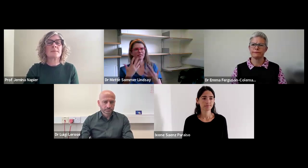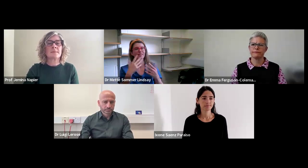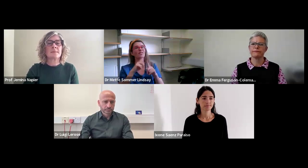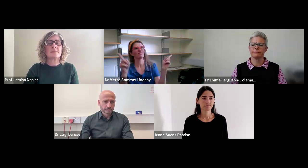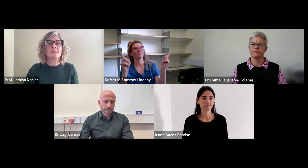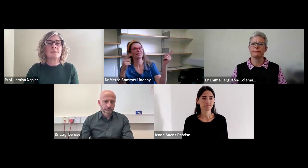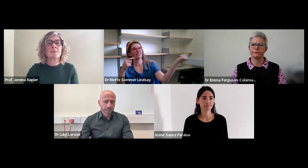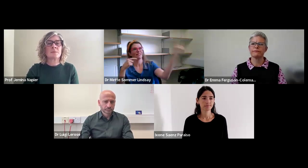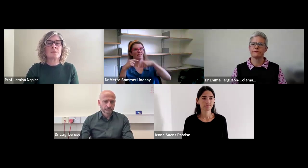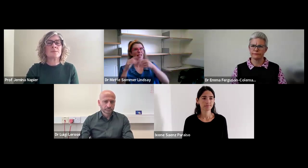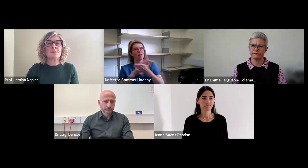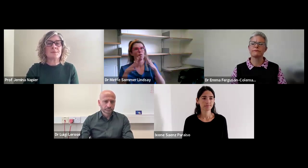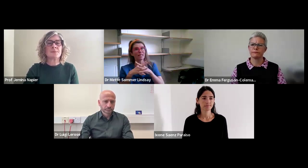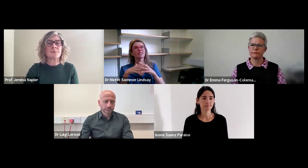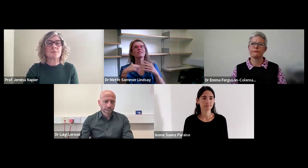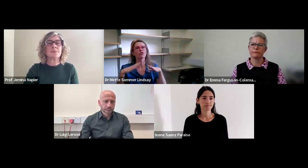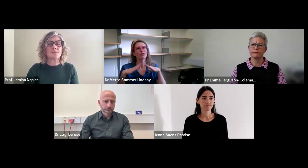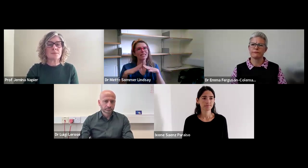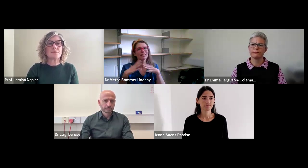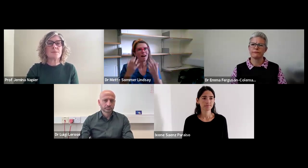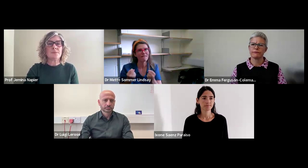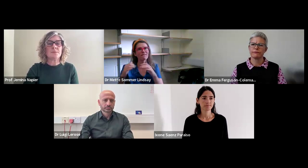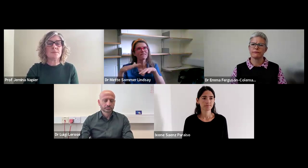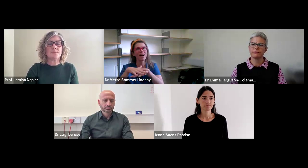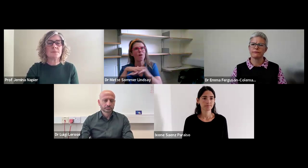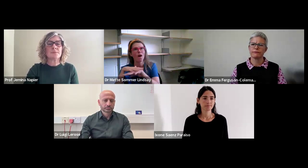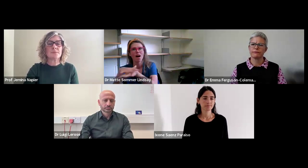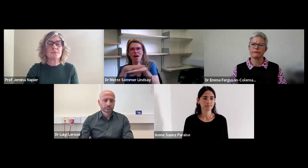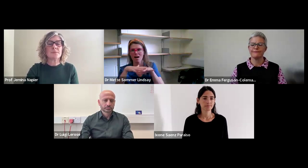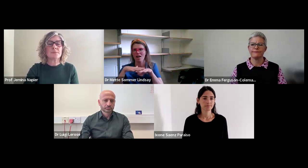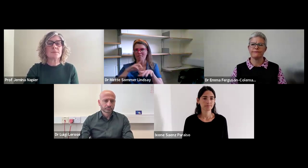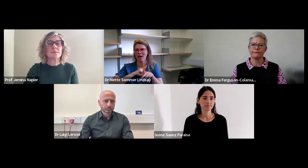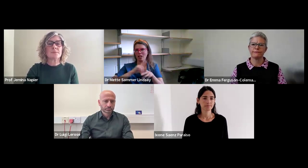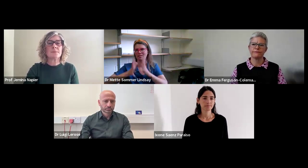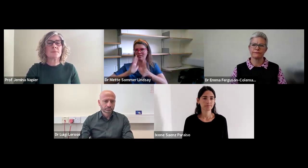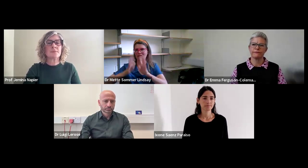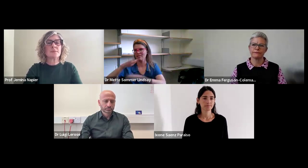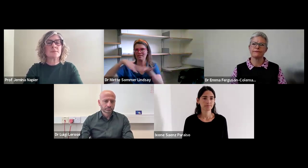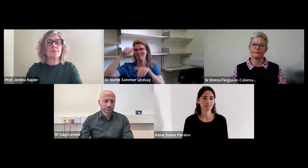zero. So I was very isolated. So coming back to Heriot-Watt, having this network of deaf